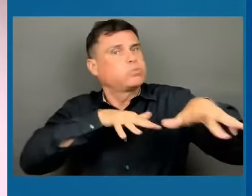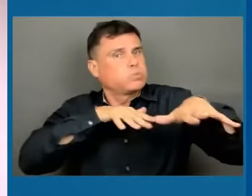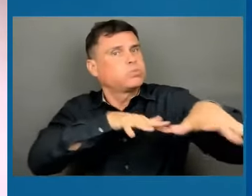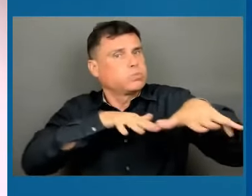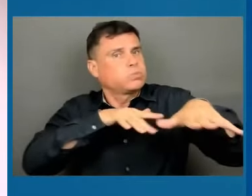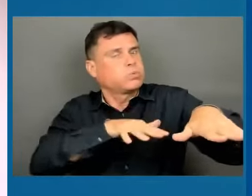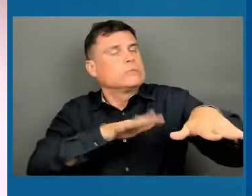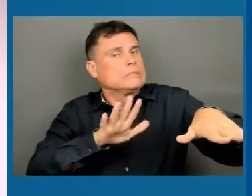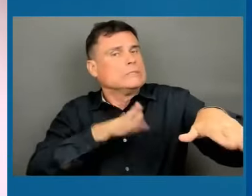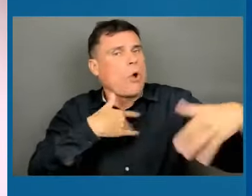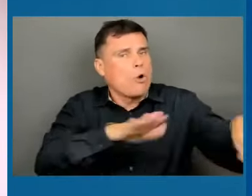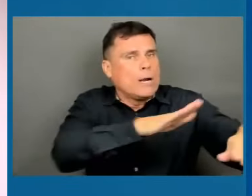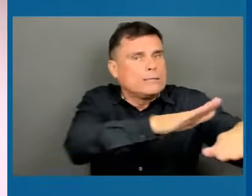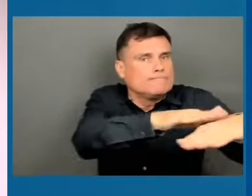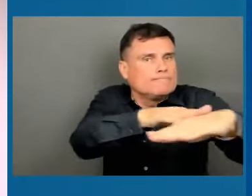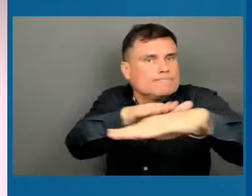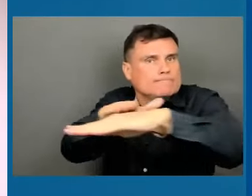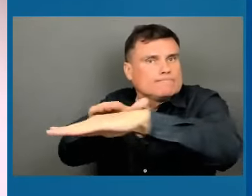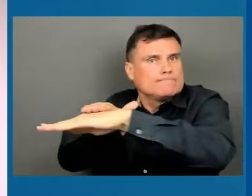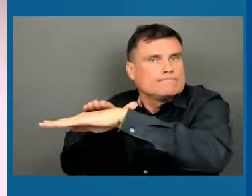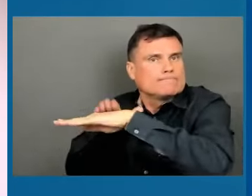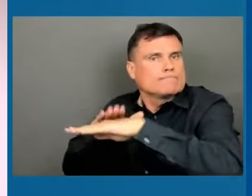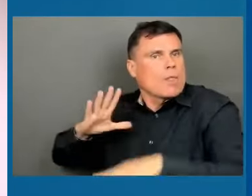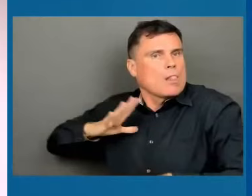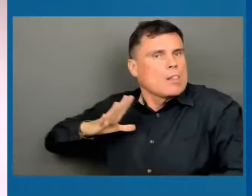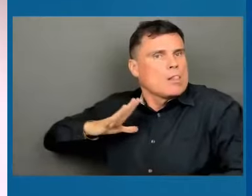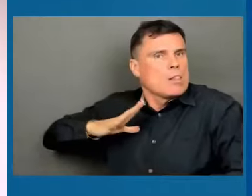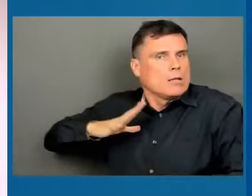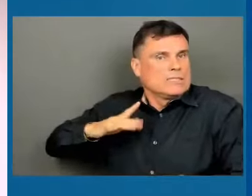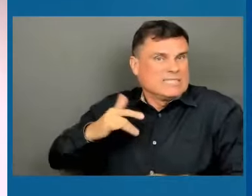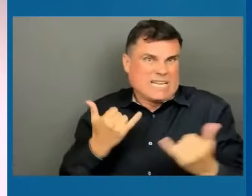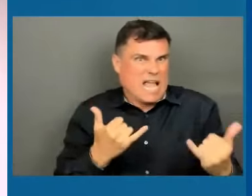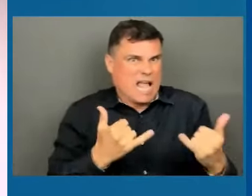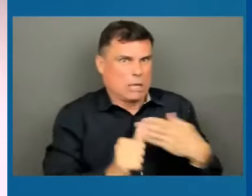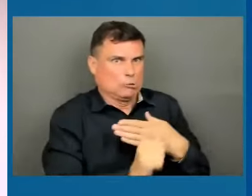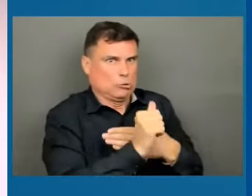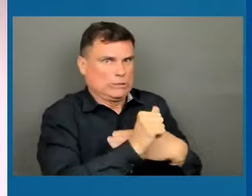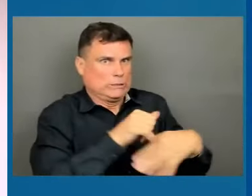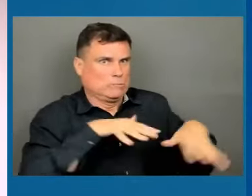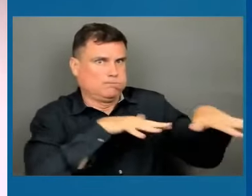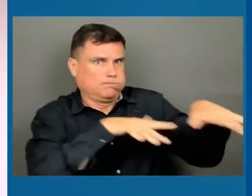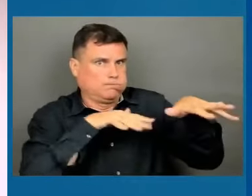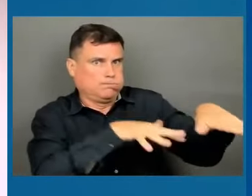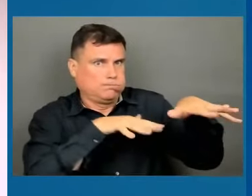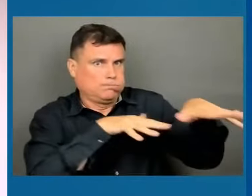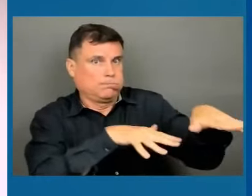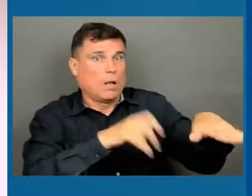advisory for the Fraser river from quesnell, the Fraser